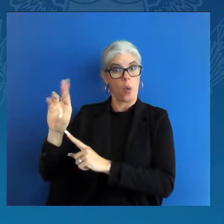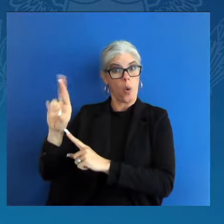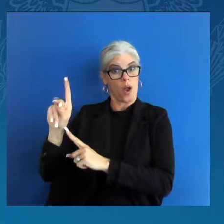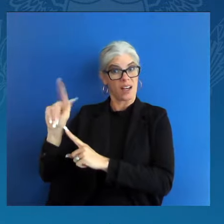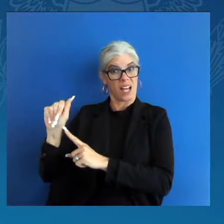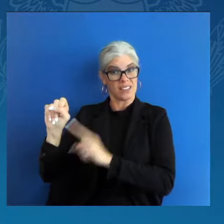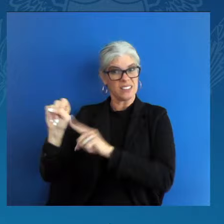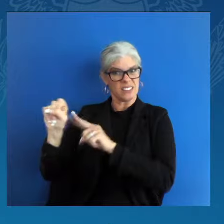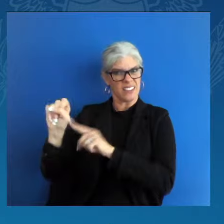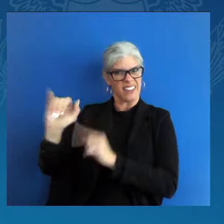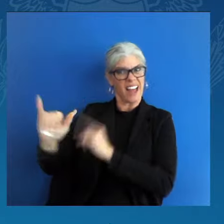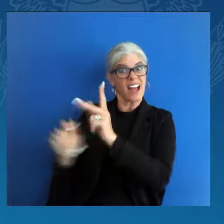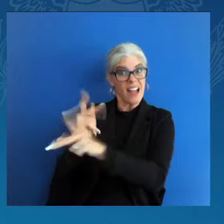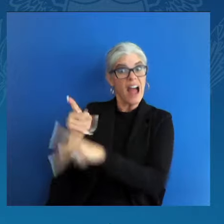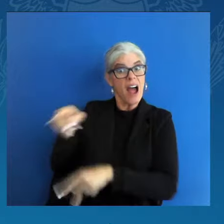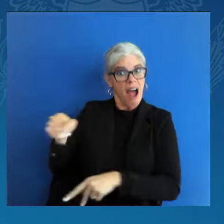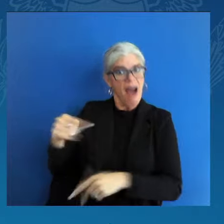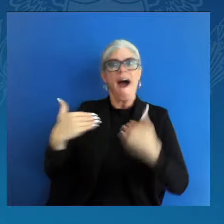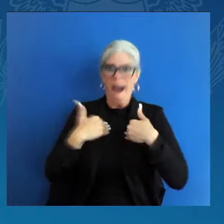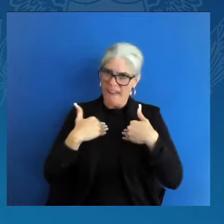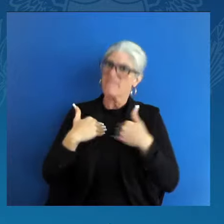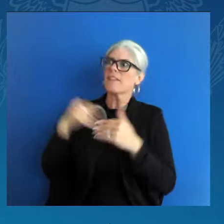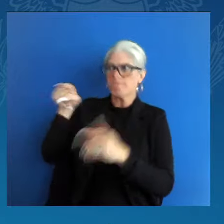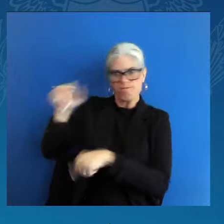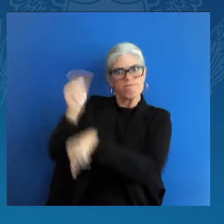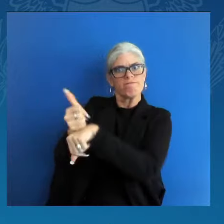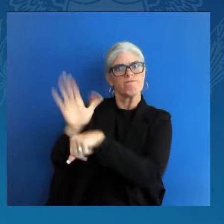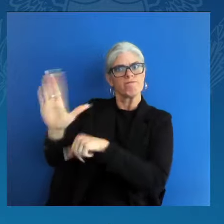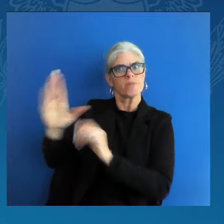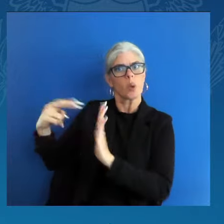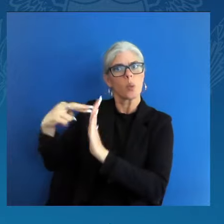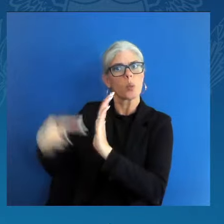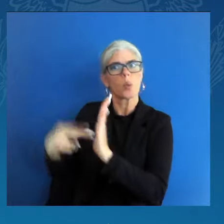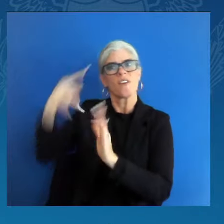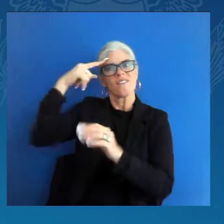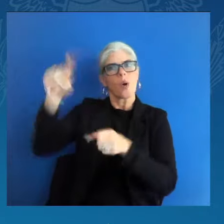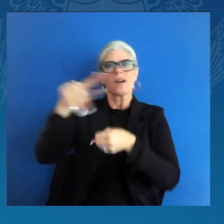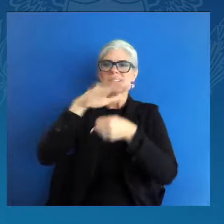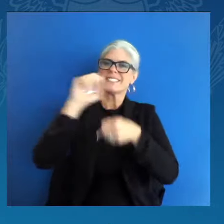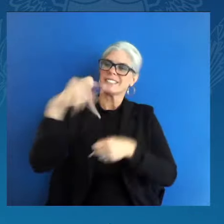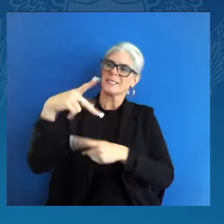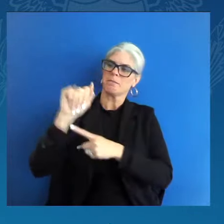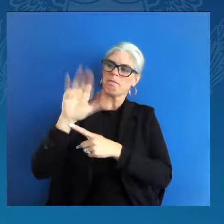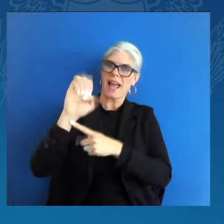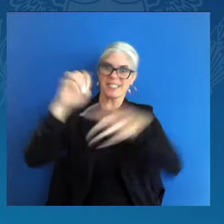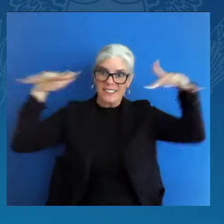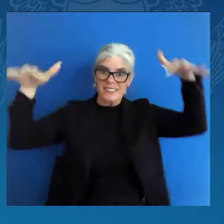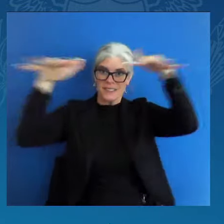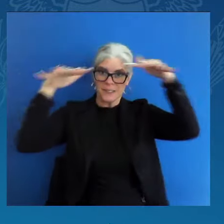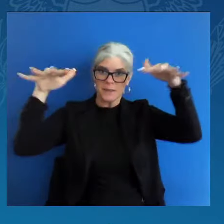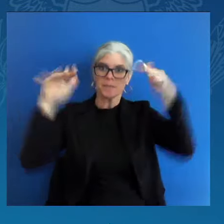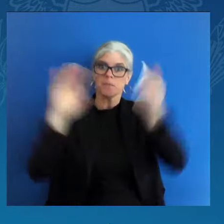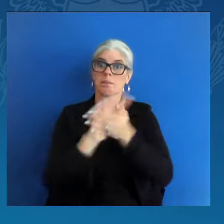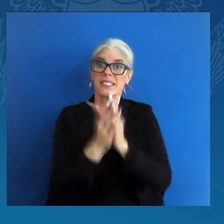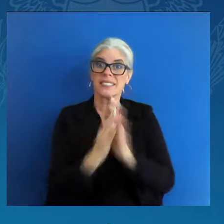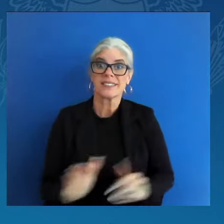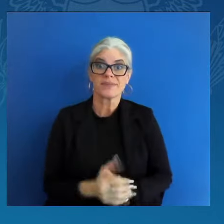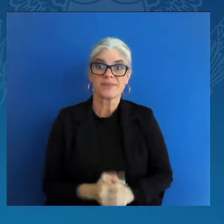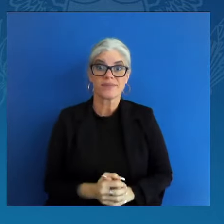12 more nations have signed on, bringing the total number to 33, all of whom are represented here today.